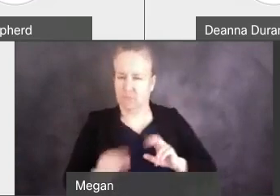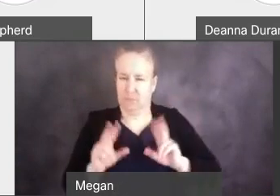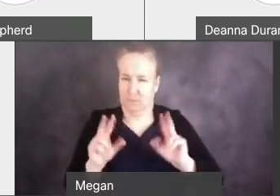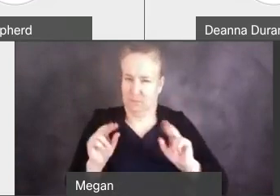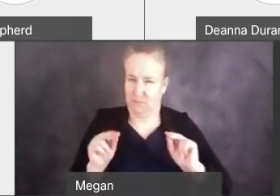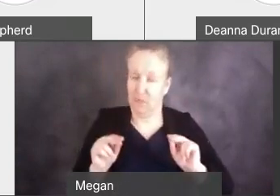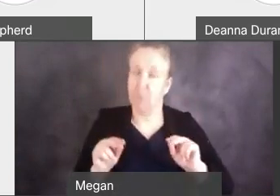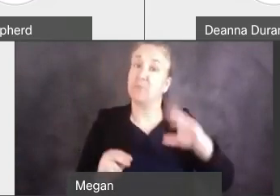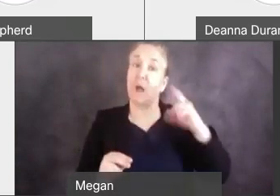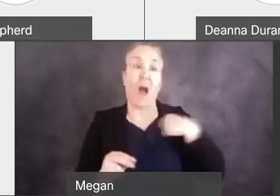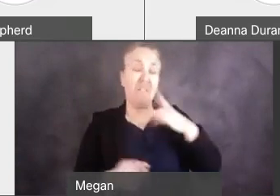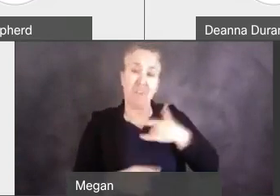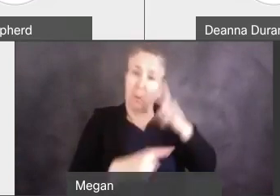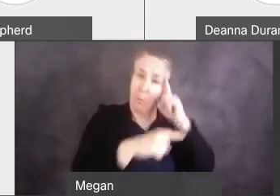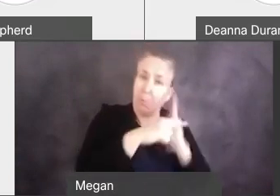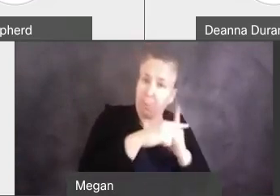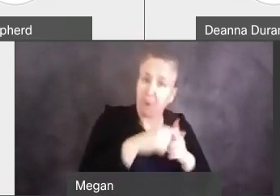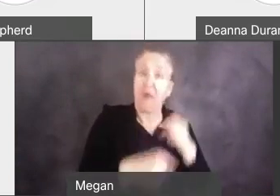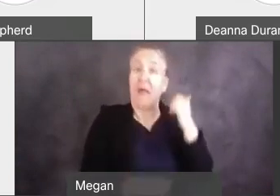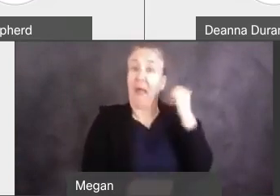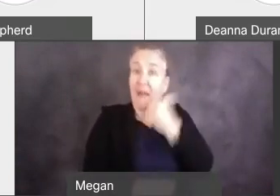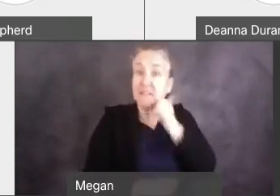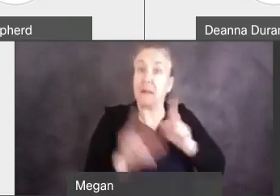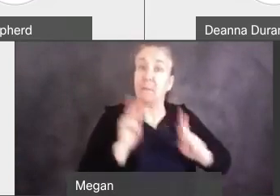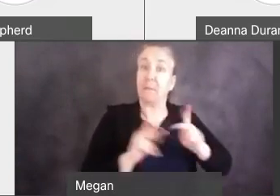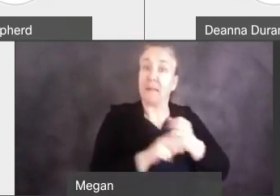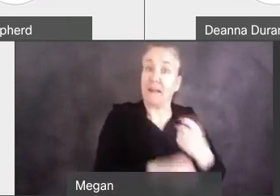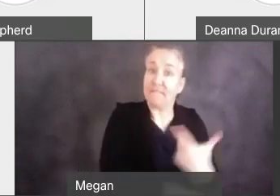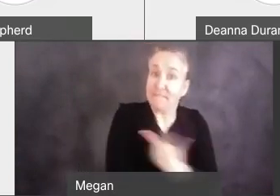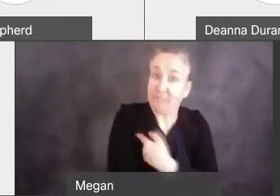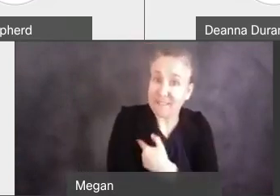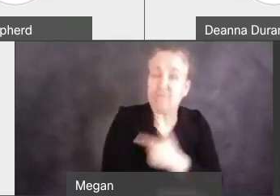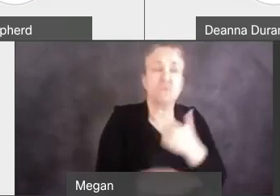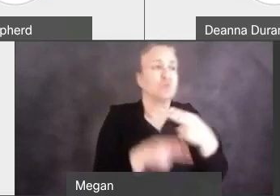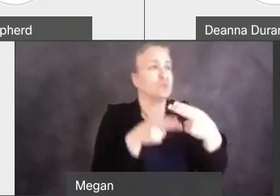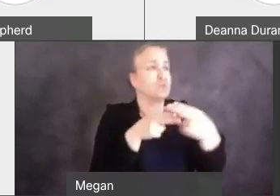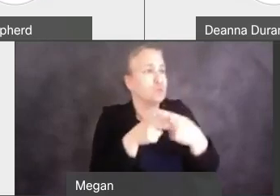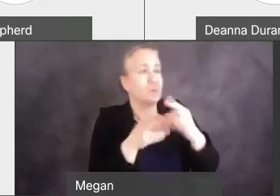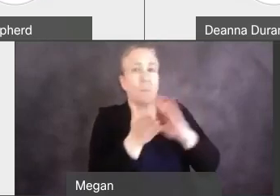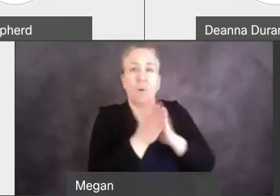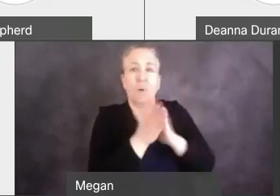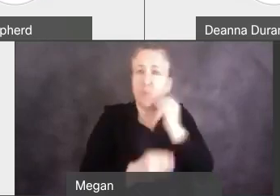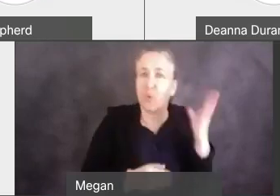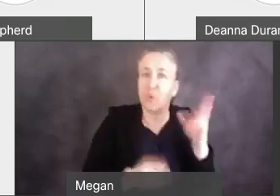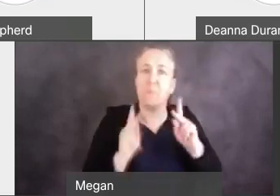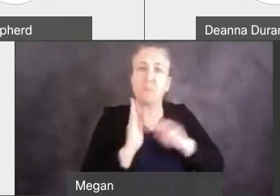single day and the weather is going to become warmer which will allow people to go outside